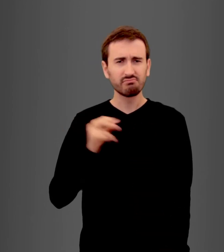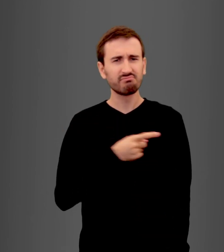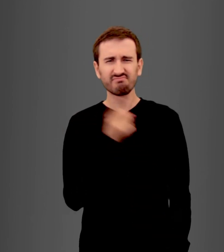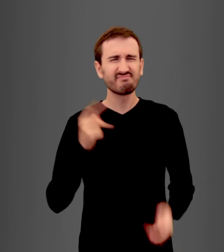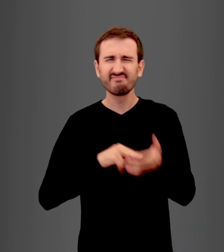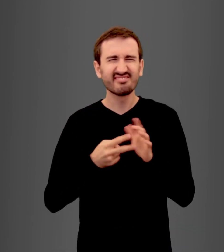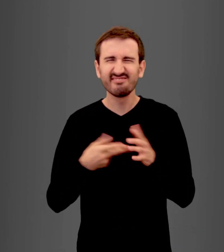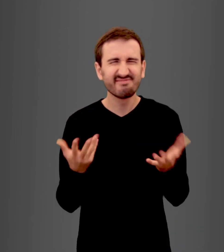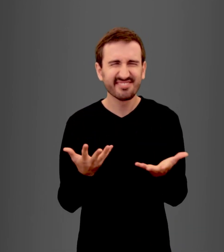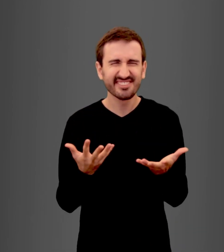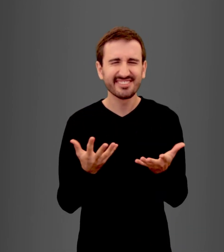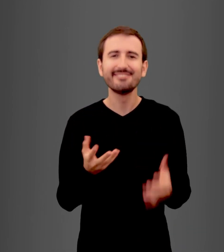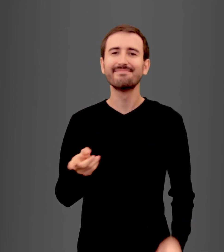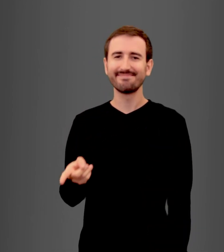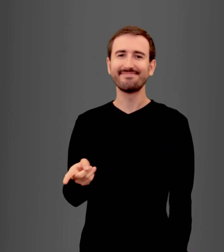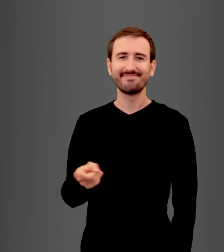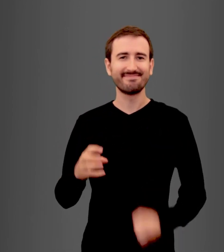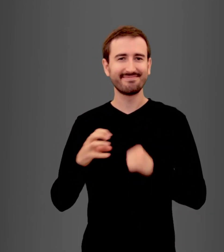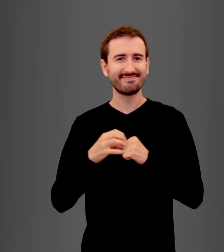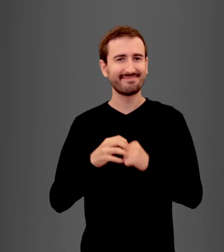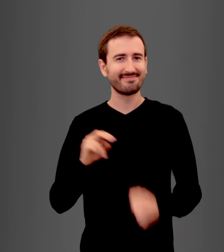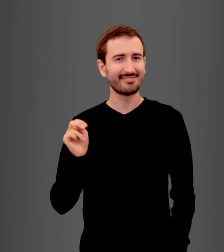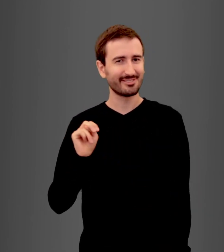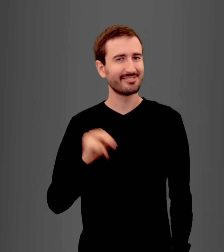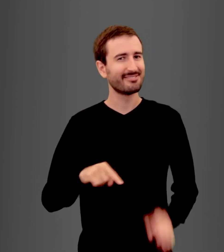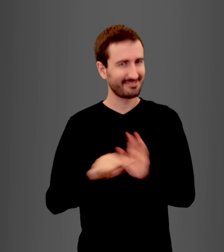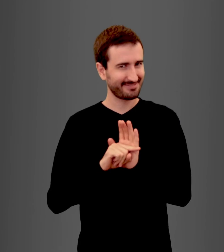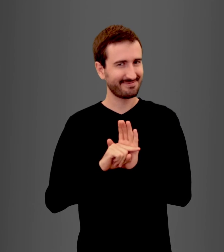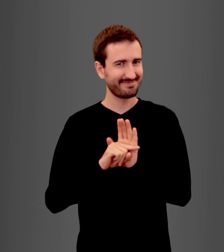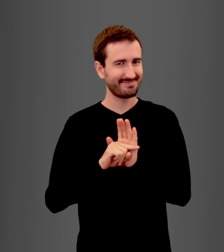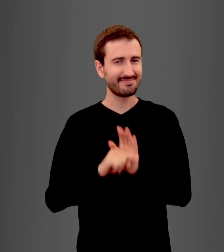they typically are referring to the negatively-charged nitrogen-vacancy center.